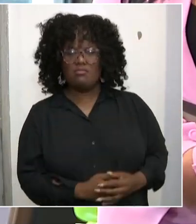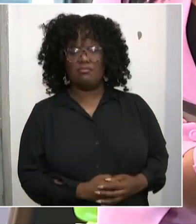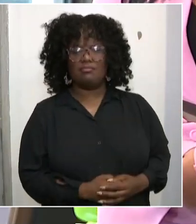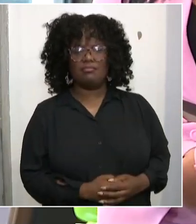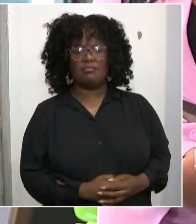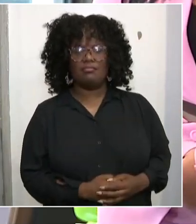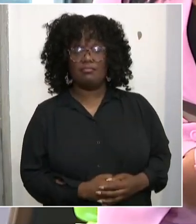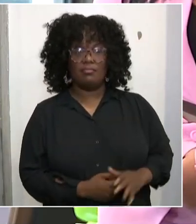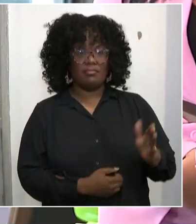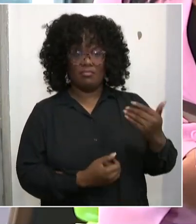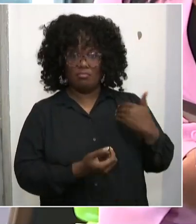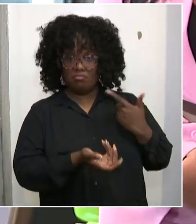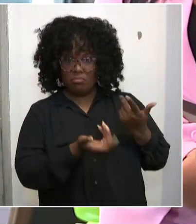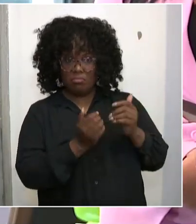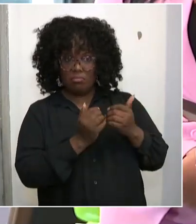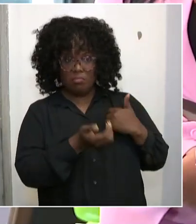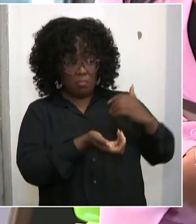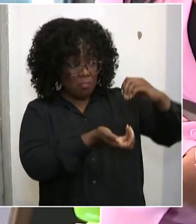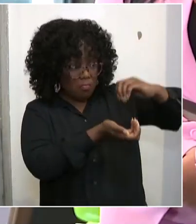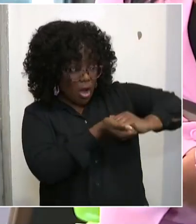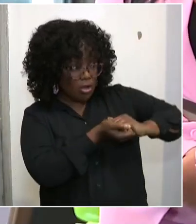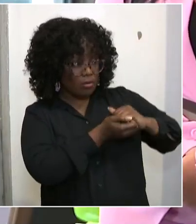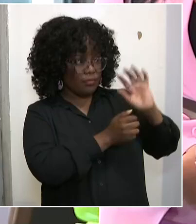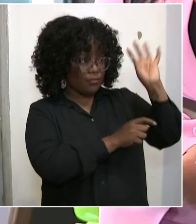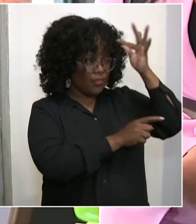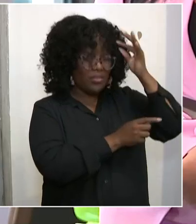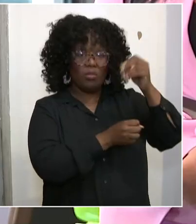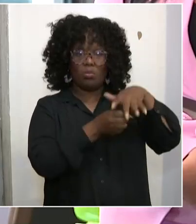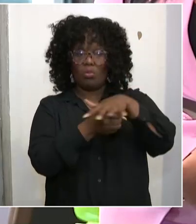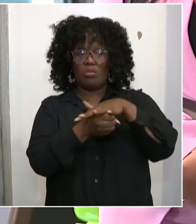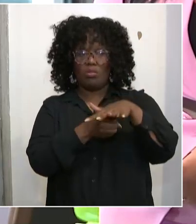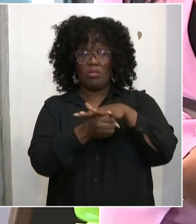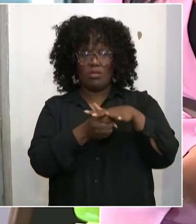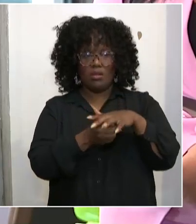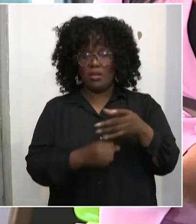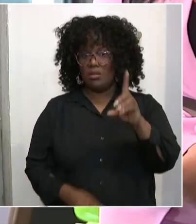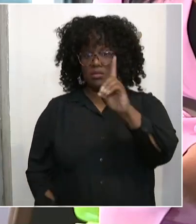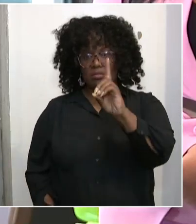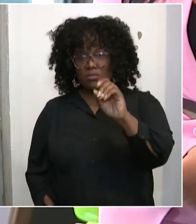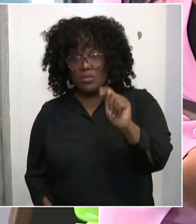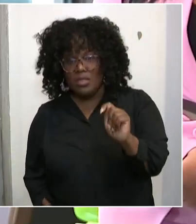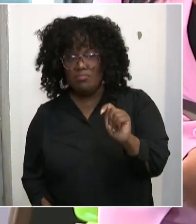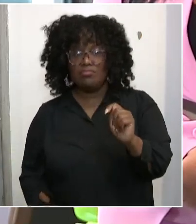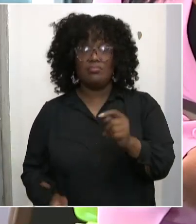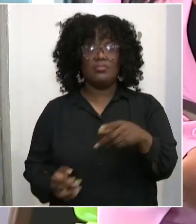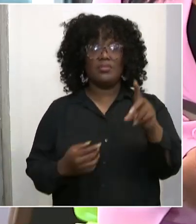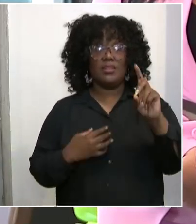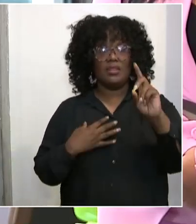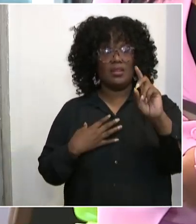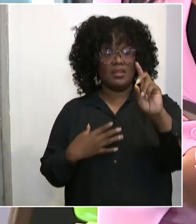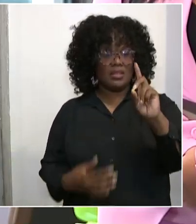um and our local partners DA DPW um uh fire EMS, all of that is happening so that every event that